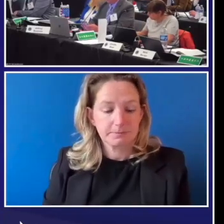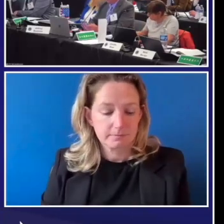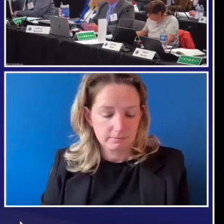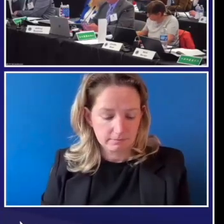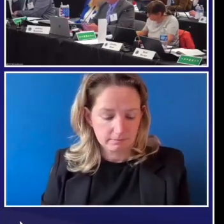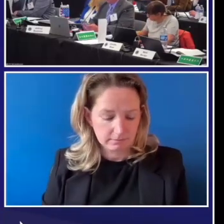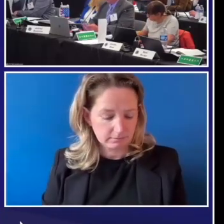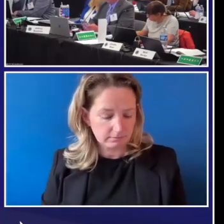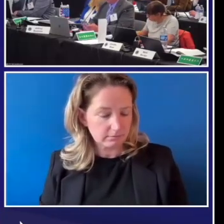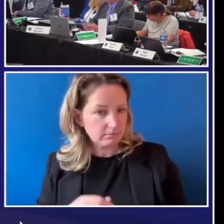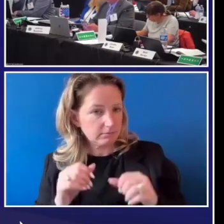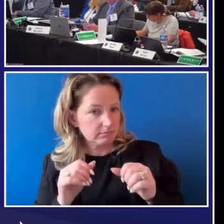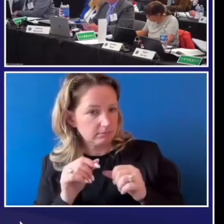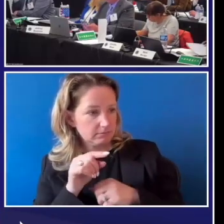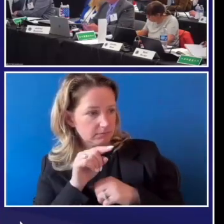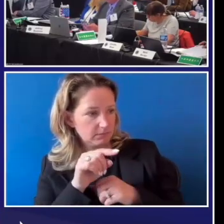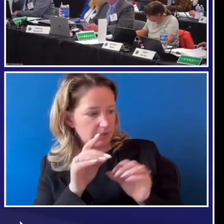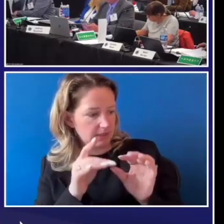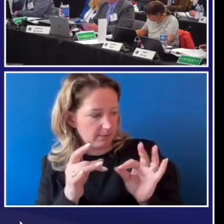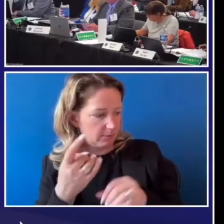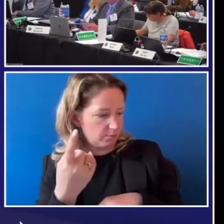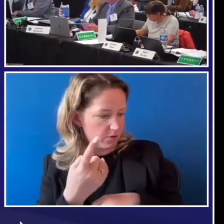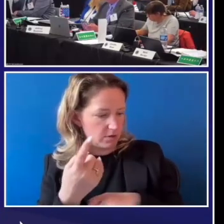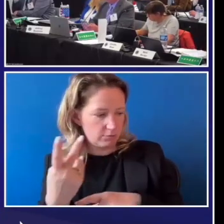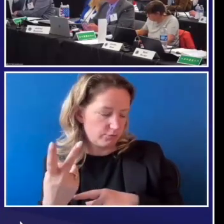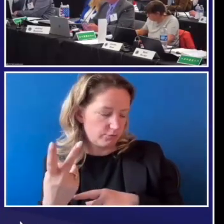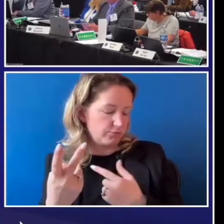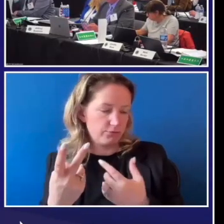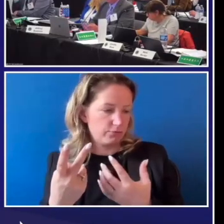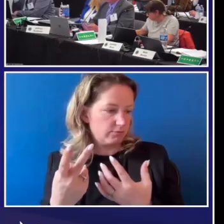example or 2 of what kinds of activities would fall under, um, this category?